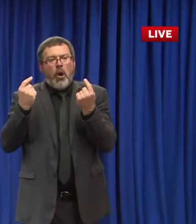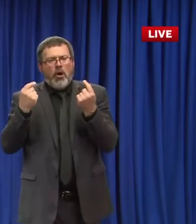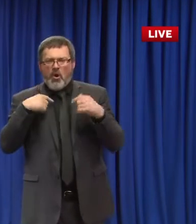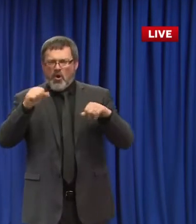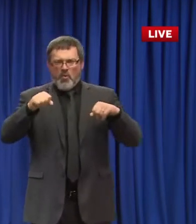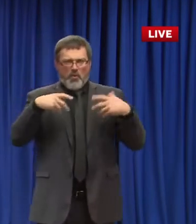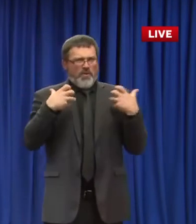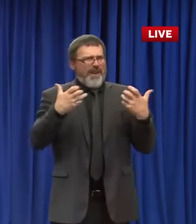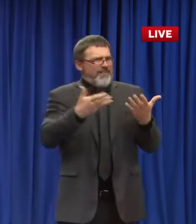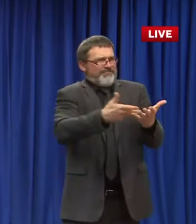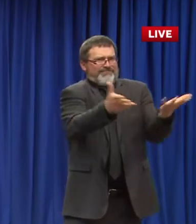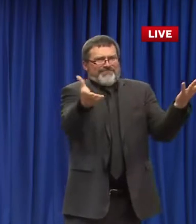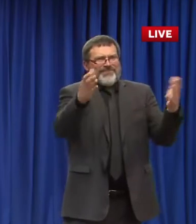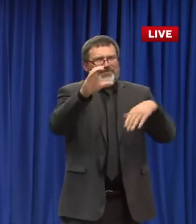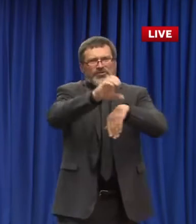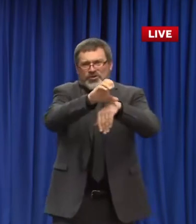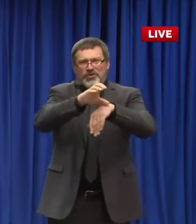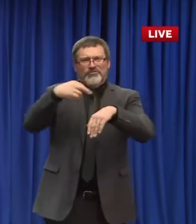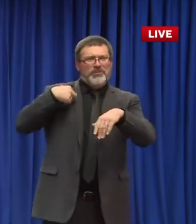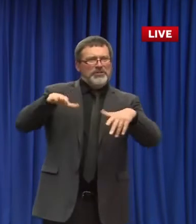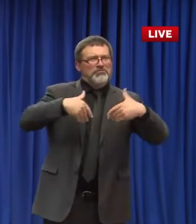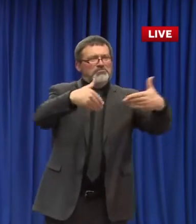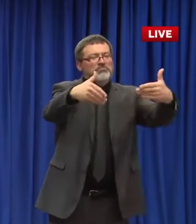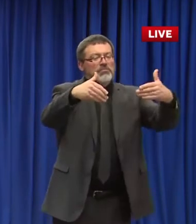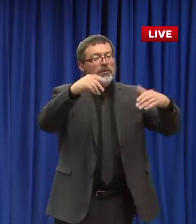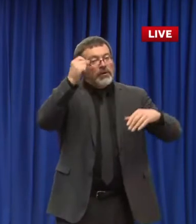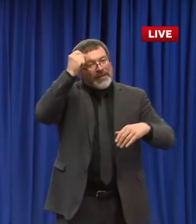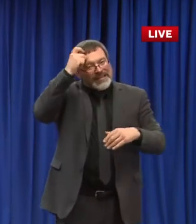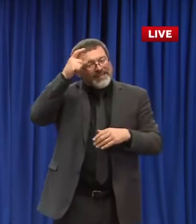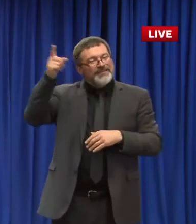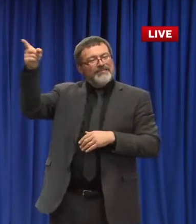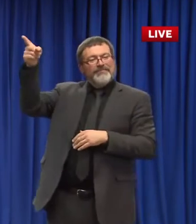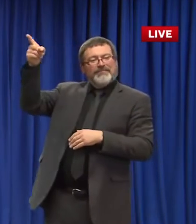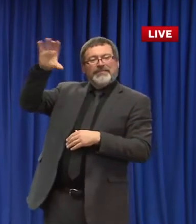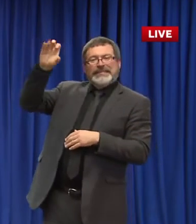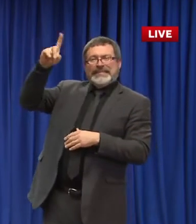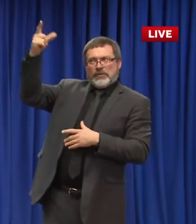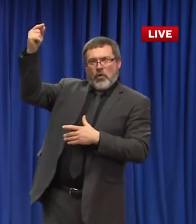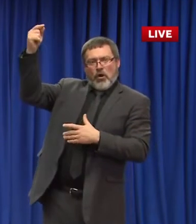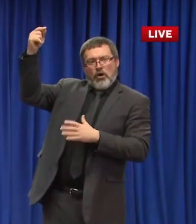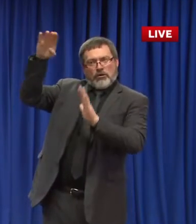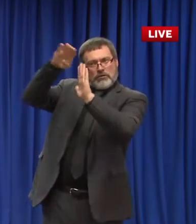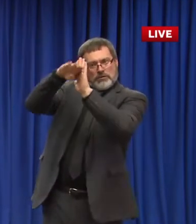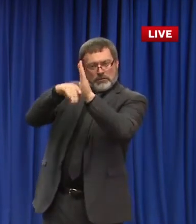AND OBVIOUSLY WOULD LOVE TO GET TO THE POINT WHERE WE CAN GET THOSE OPEN, BUT WE’LL LOOK AT THE GUIDANCE DOCUMENT TRY TO MAKE SOME DECISIONS.